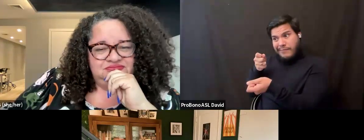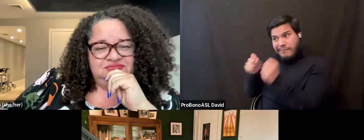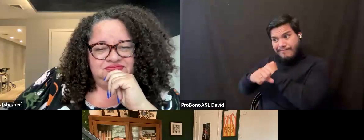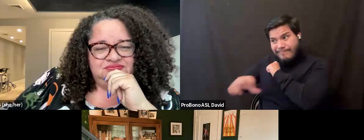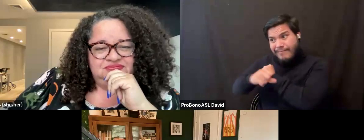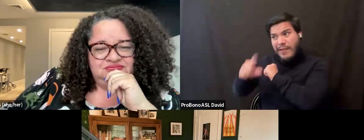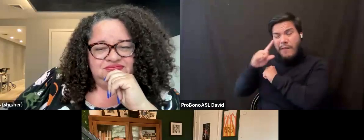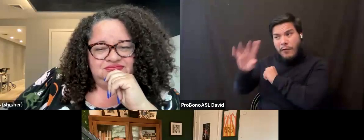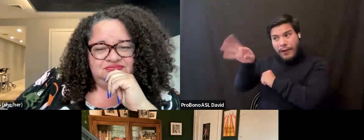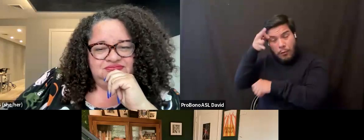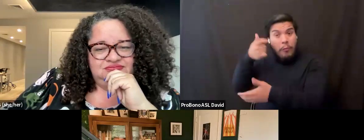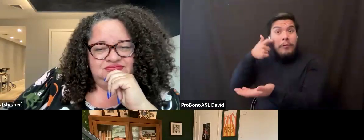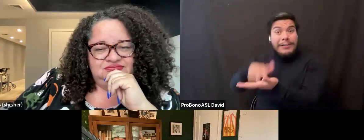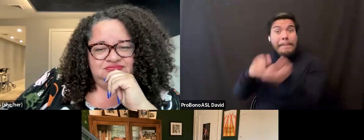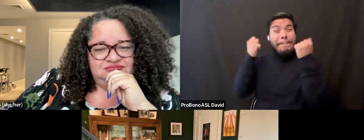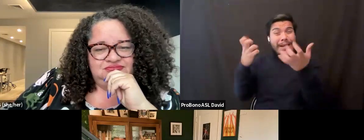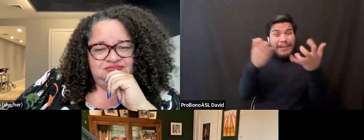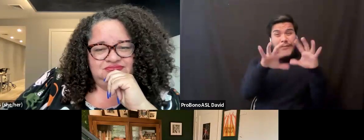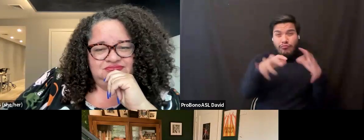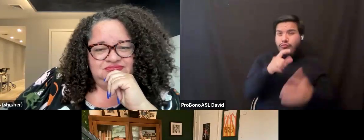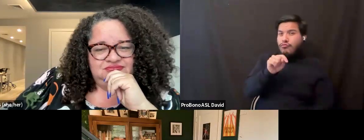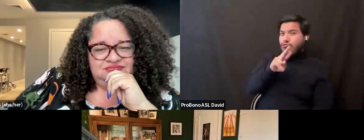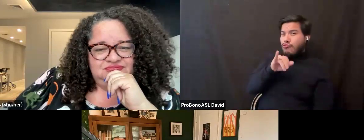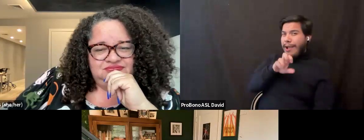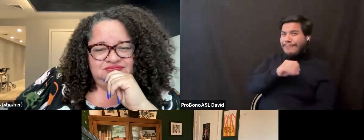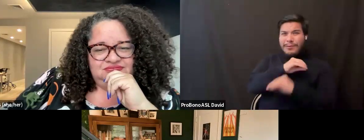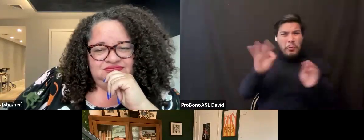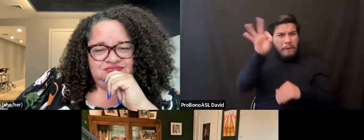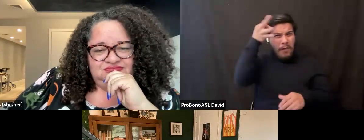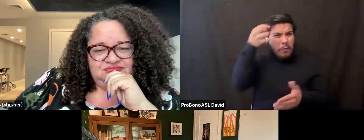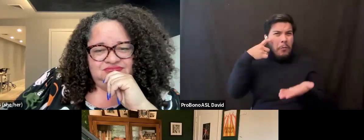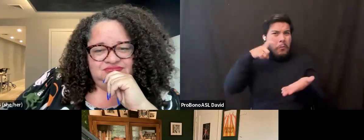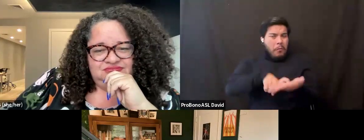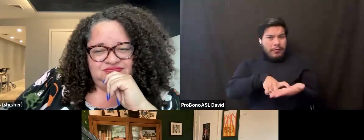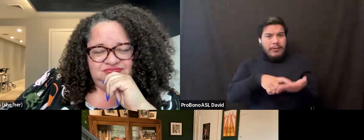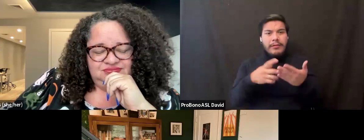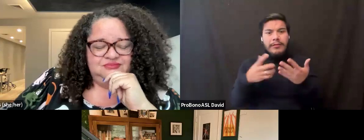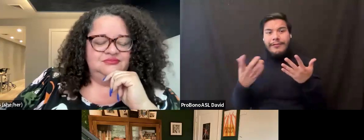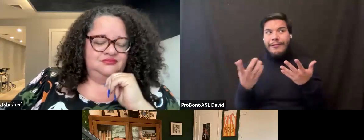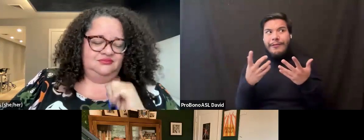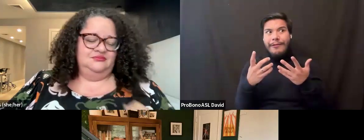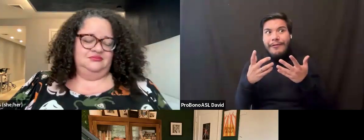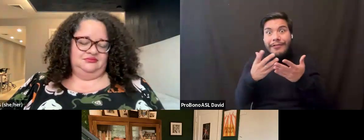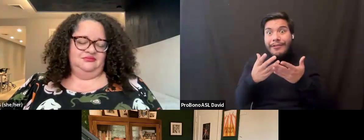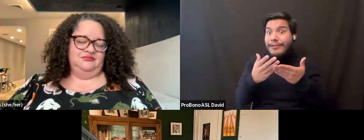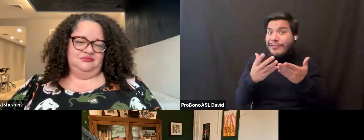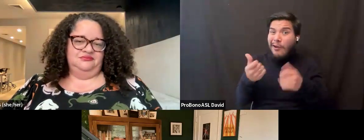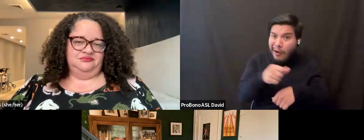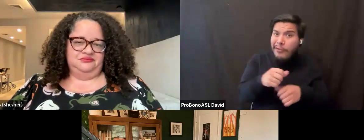many tribes that have no federal recognition. So there's also stuff you can do to show up for tribes and to